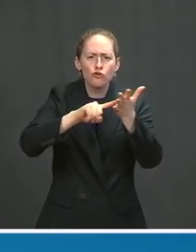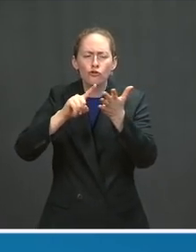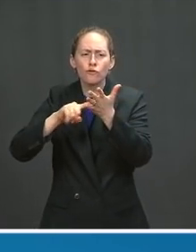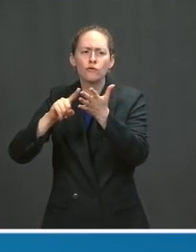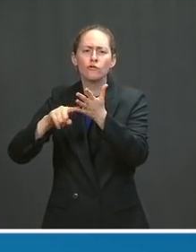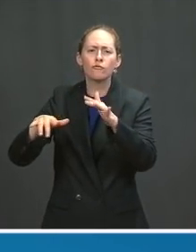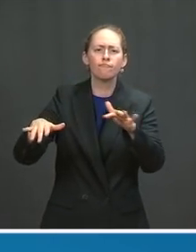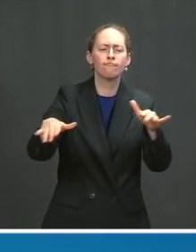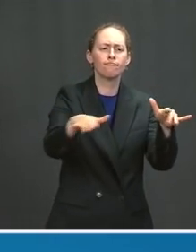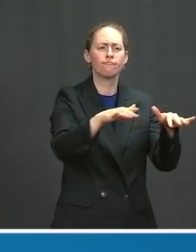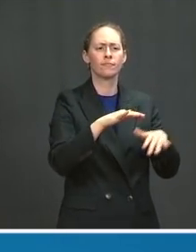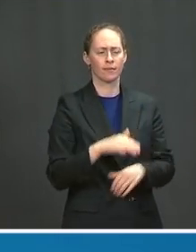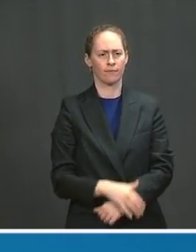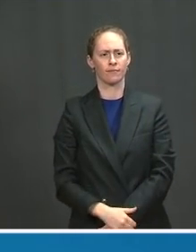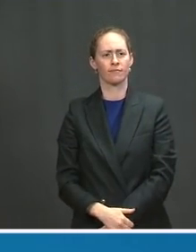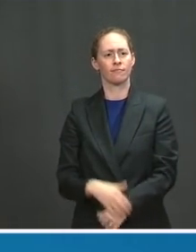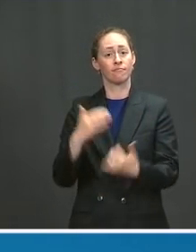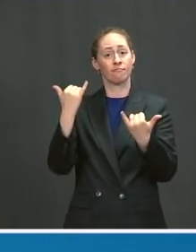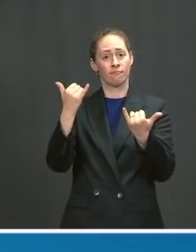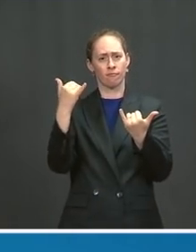of our fighting forces for the future.